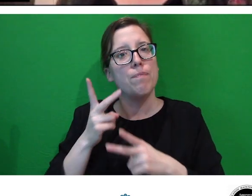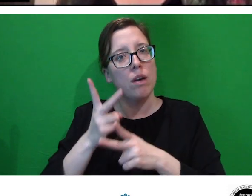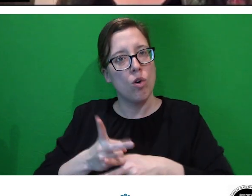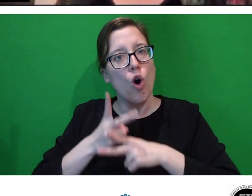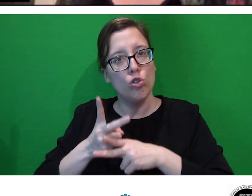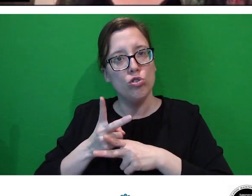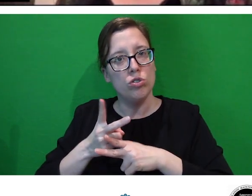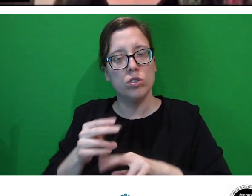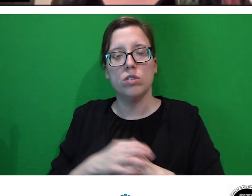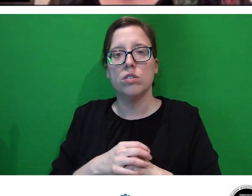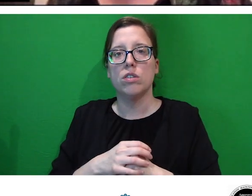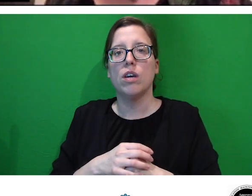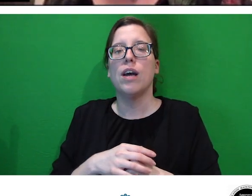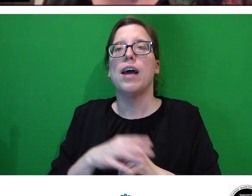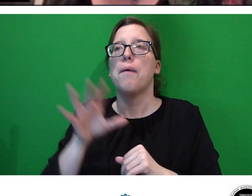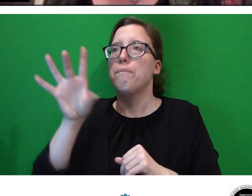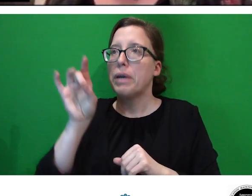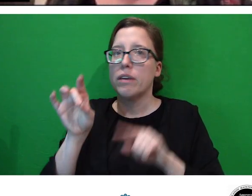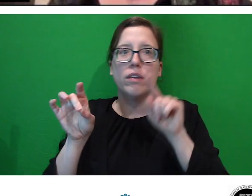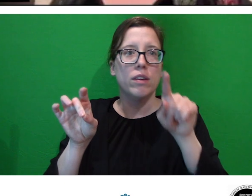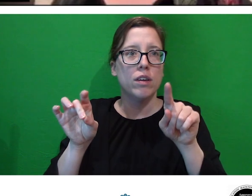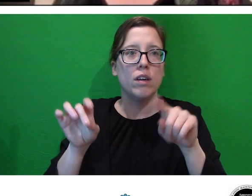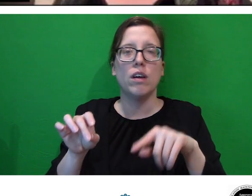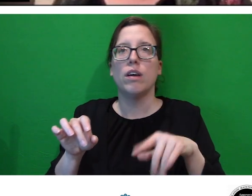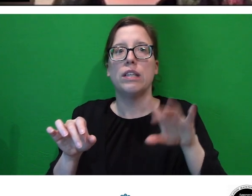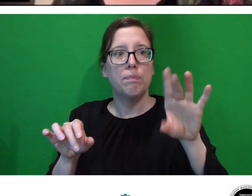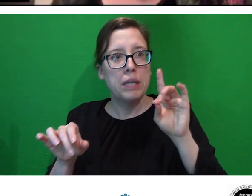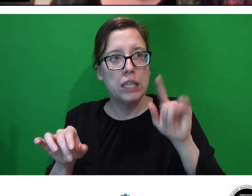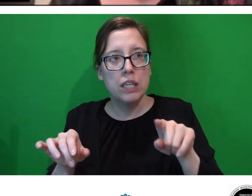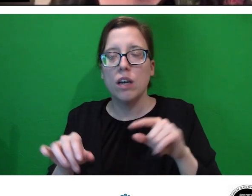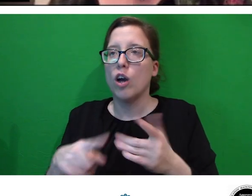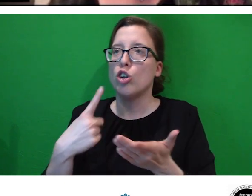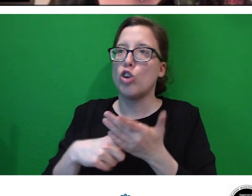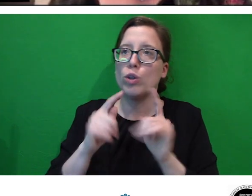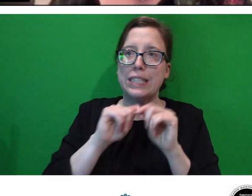one of these things all the time. Because kids get on overload.